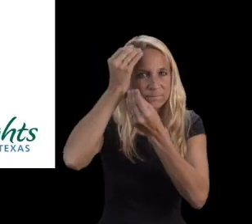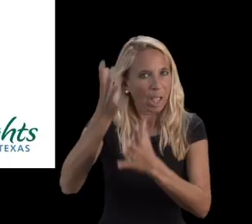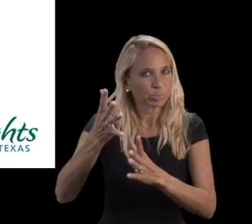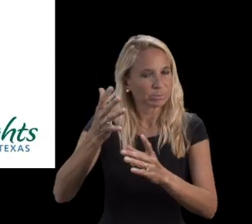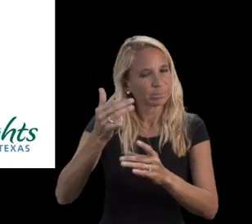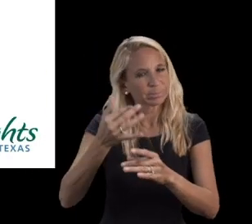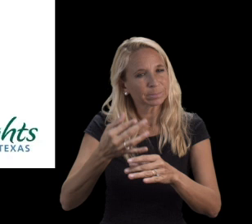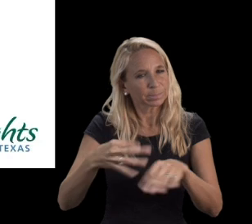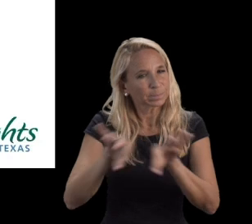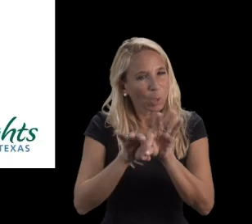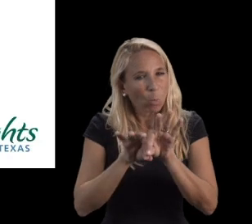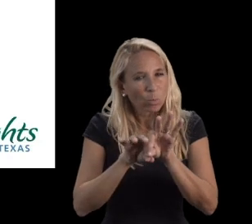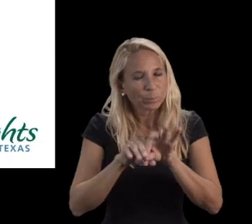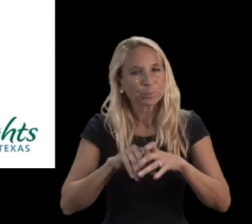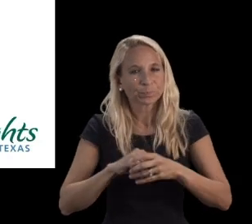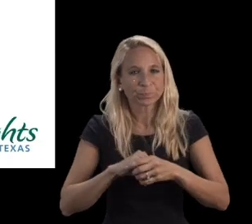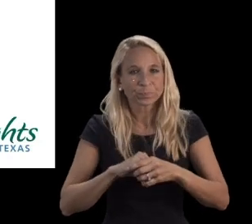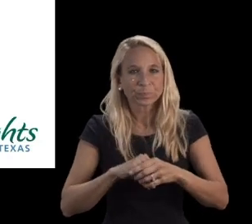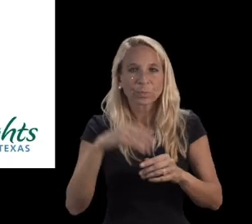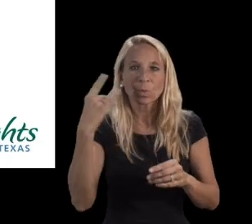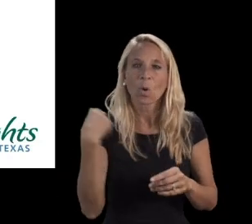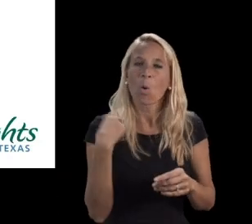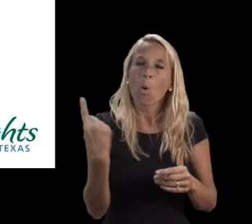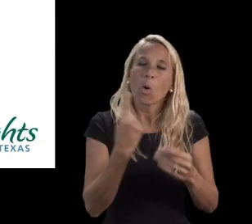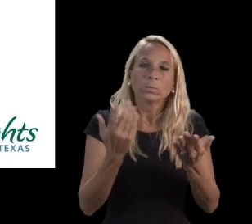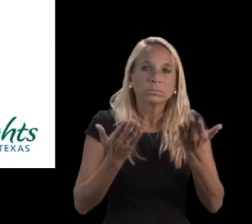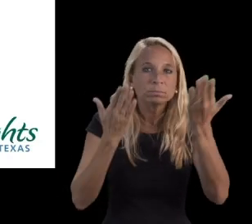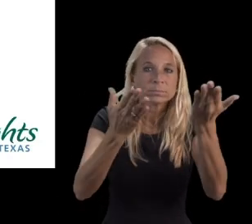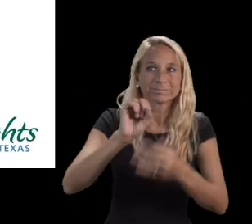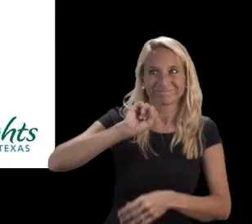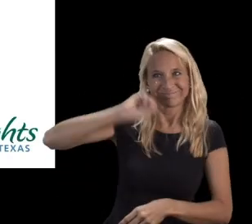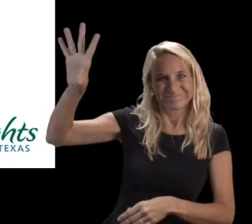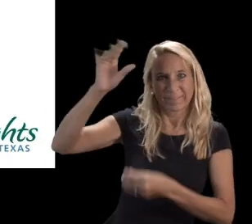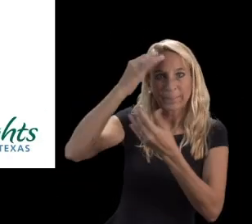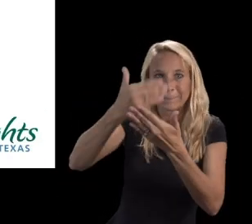submit information, we always recommend you submit it beforehand,